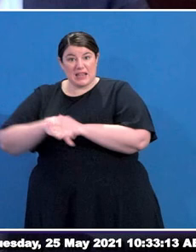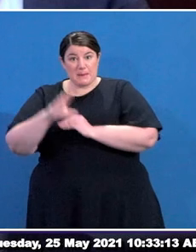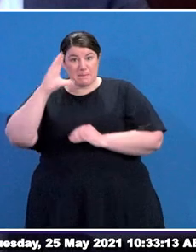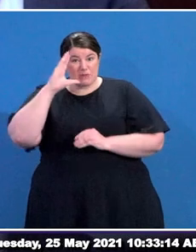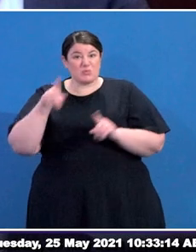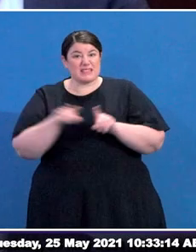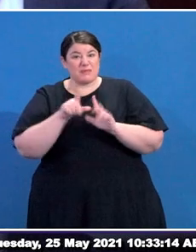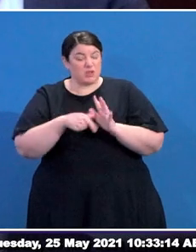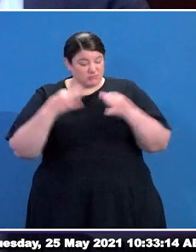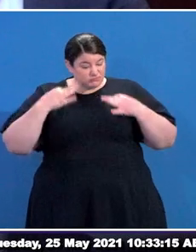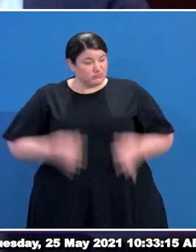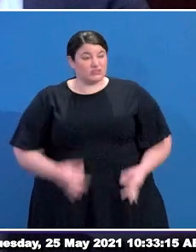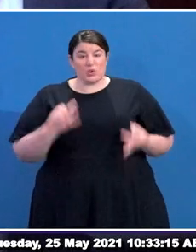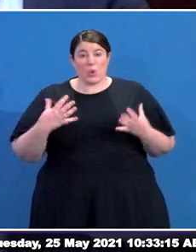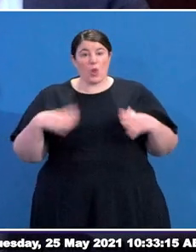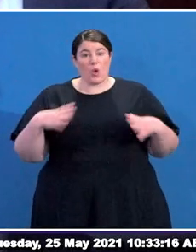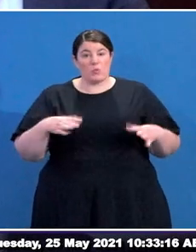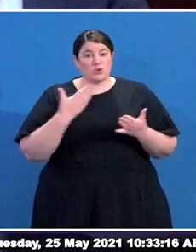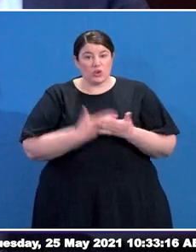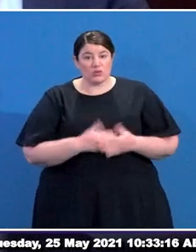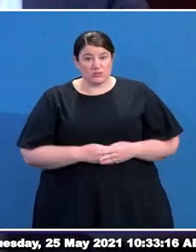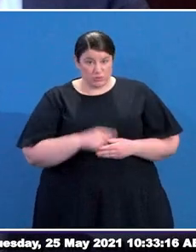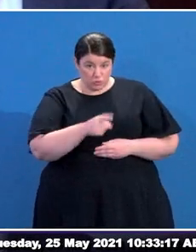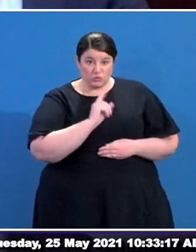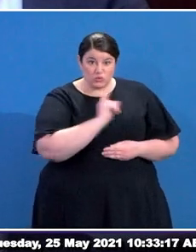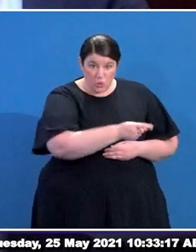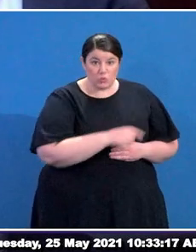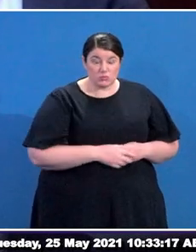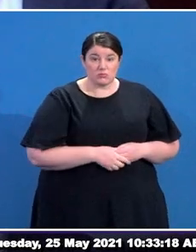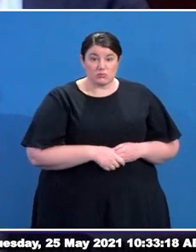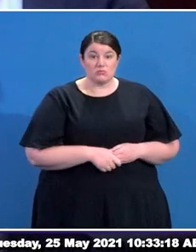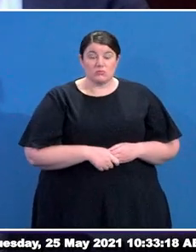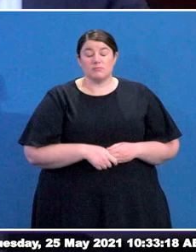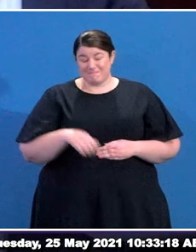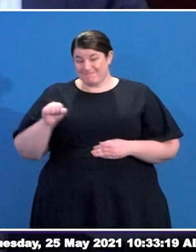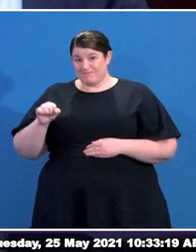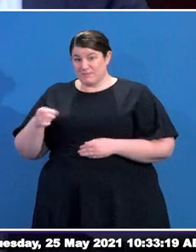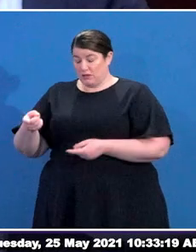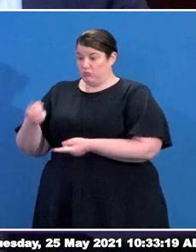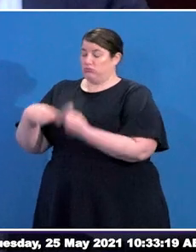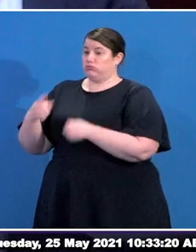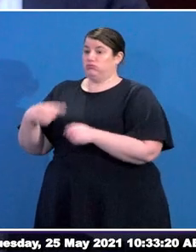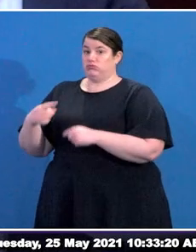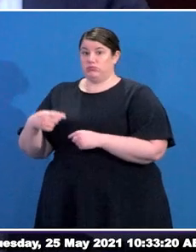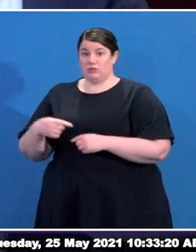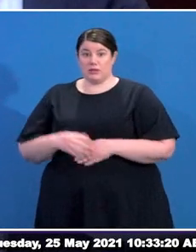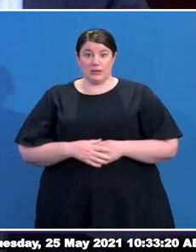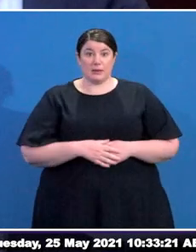Yes. So that's what you were told? ELIZA: Yes. So you have no firsthand knowledge of this incident?